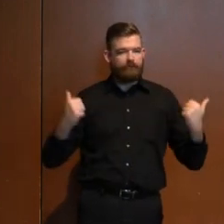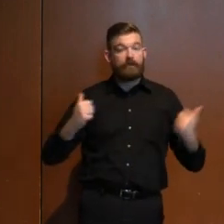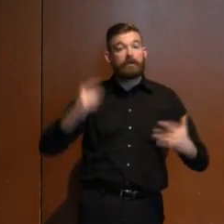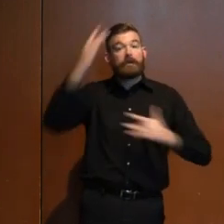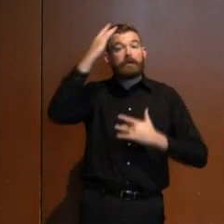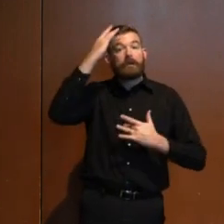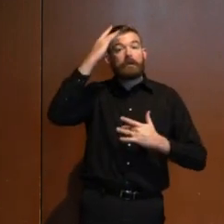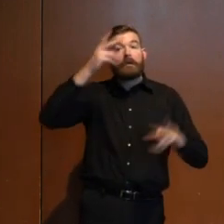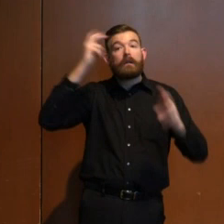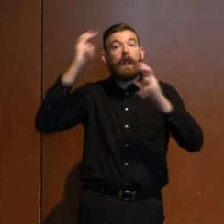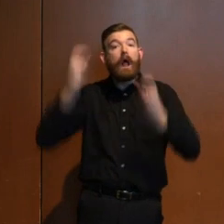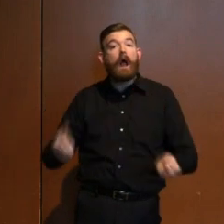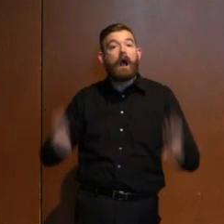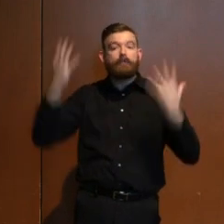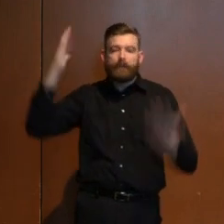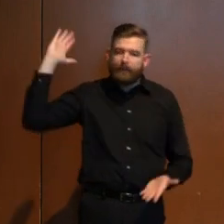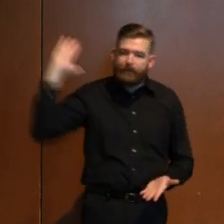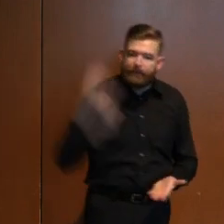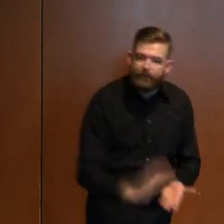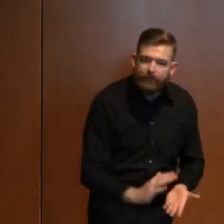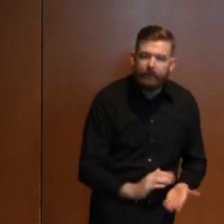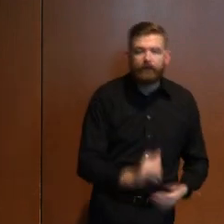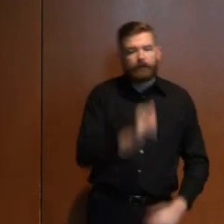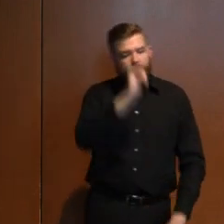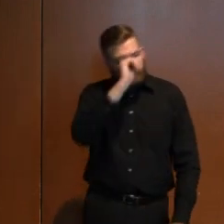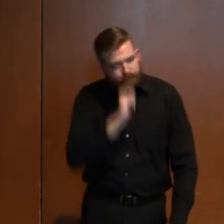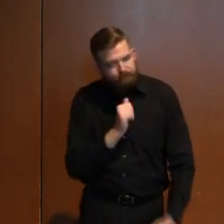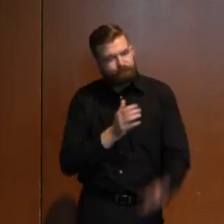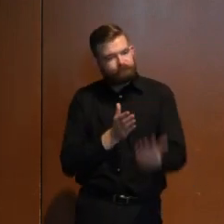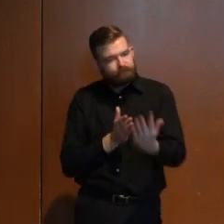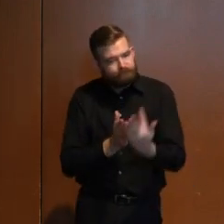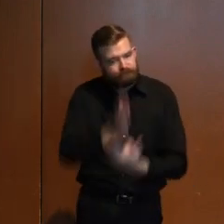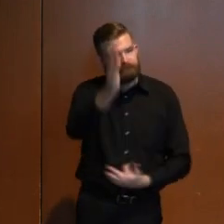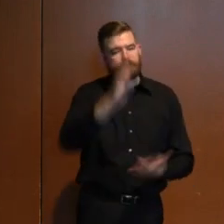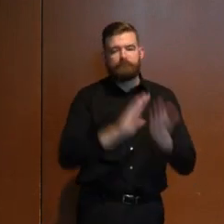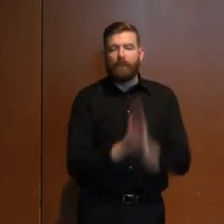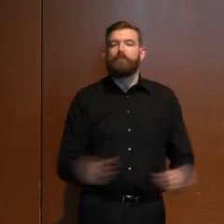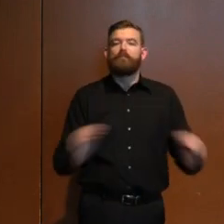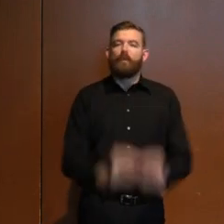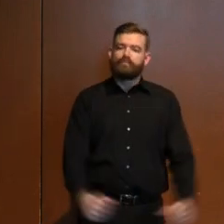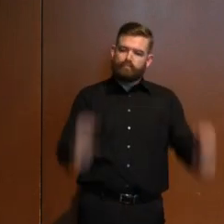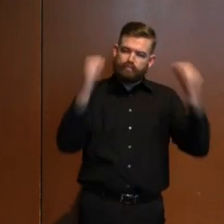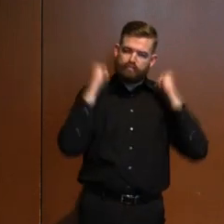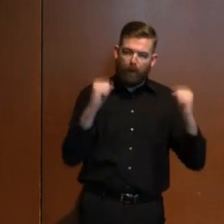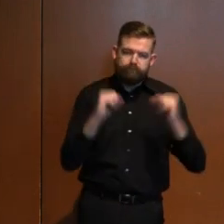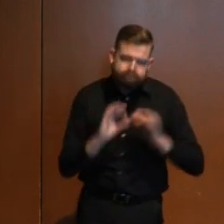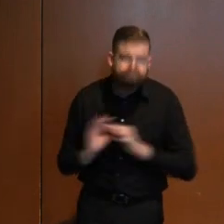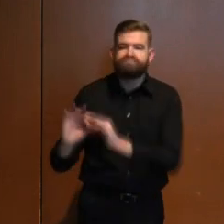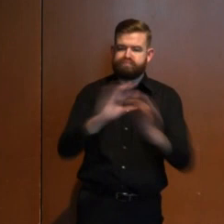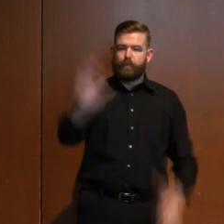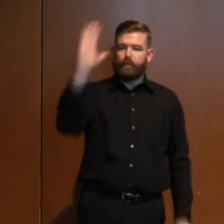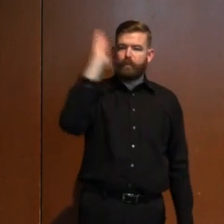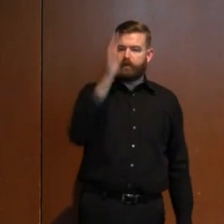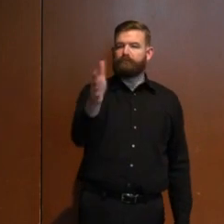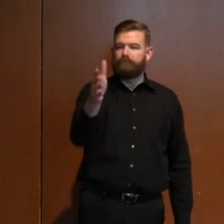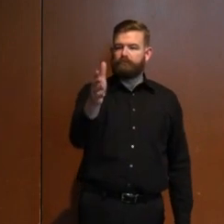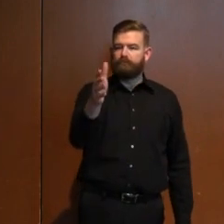WITHOUT BEING SCATHED. WE WILL FIGHT TO SAVE LIVES TO KEEP THE AMOUNT OF SAVE PERSONS AS LOW AS POSSIBLE AND WE WILL COME THROUGH THIS I PROMISE YOU